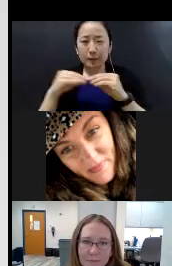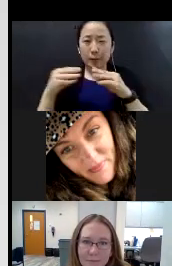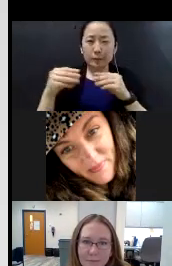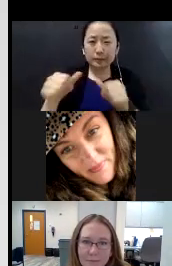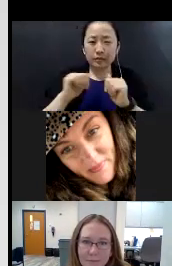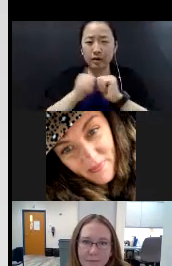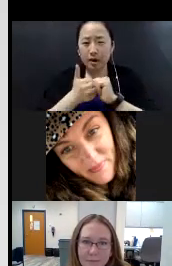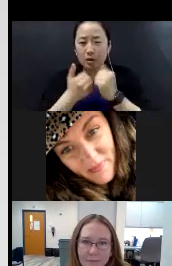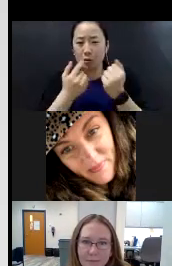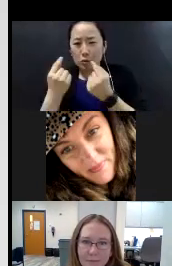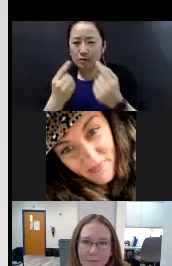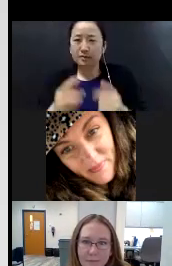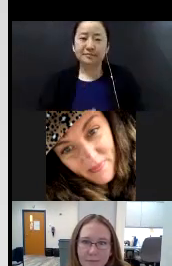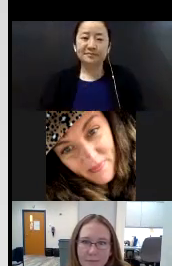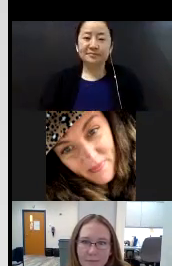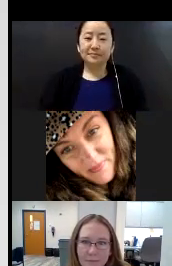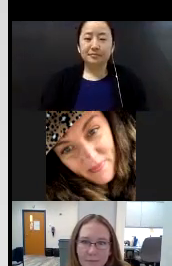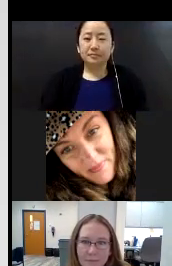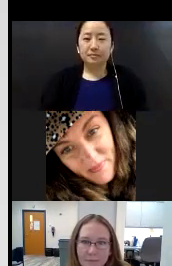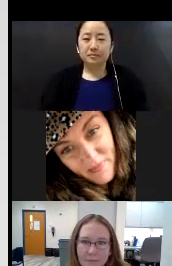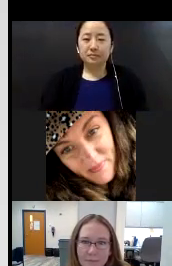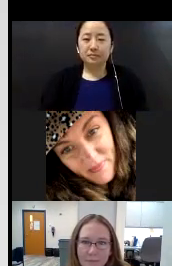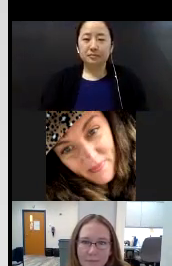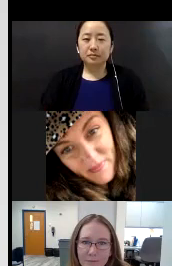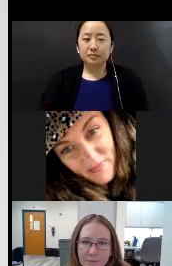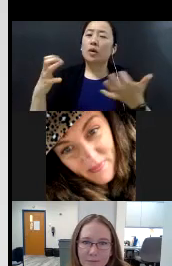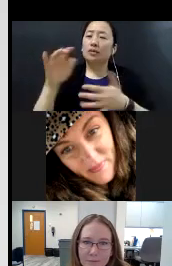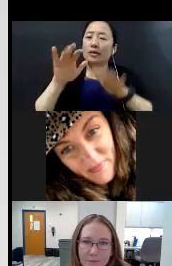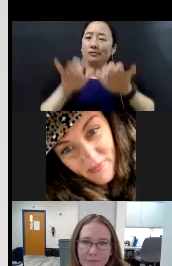ASSESSMENT SPECIALISTS TO MAKE THE WRITE-UP PORTION A LITTLE EASIER.